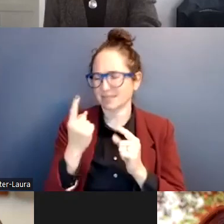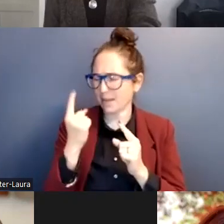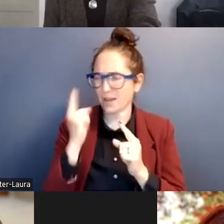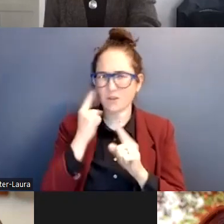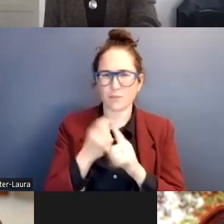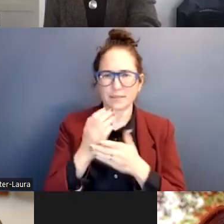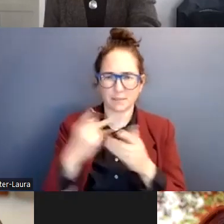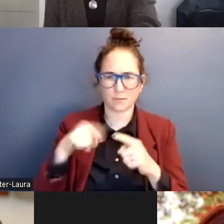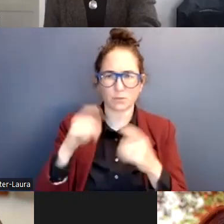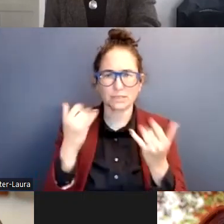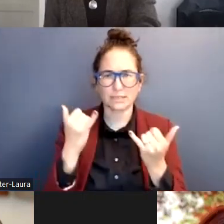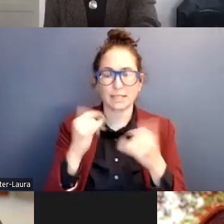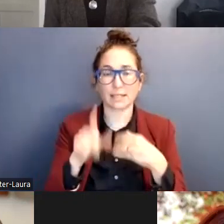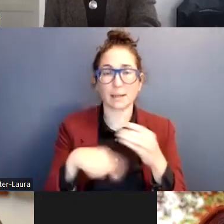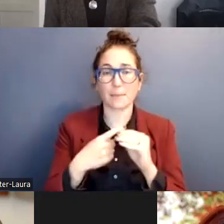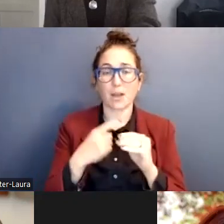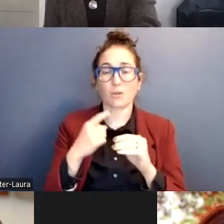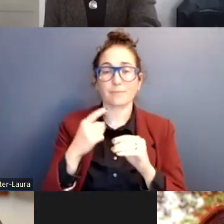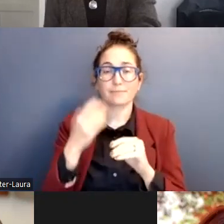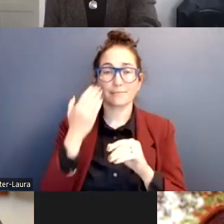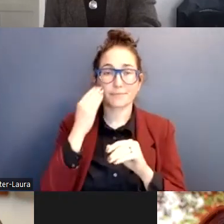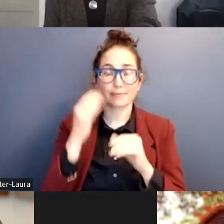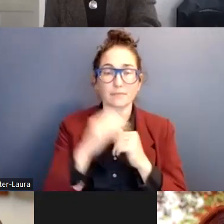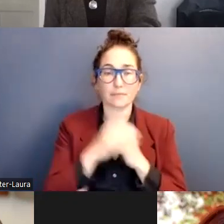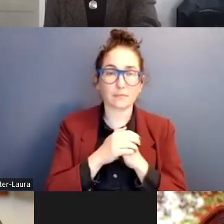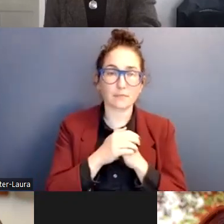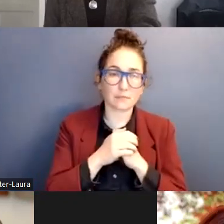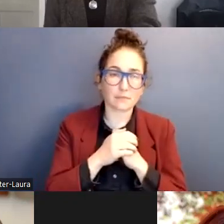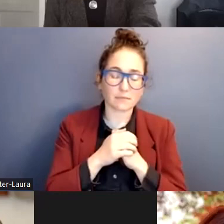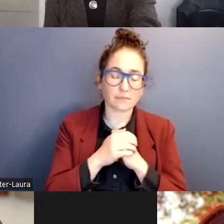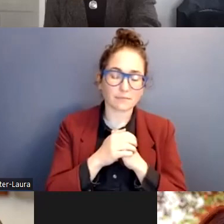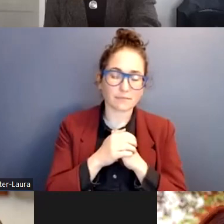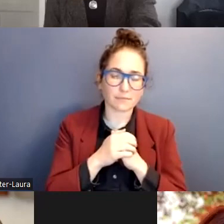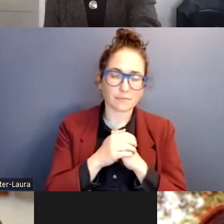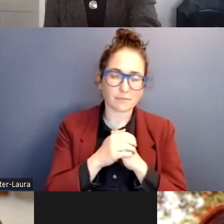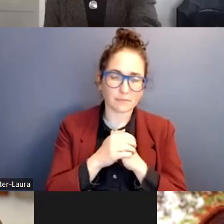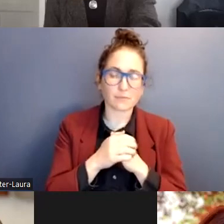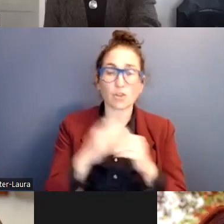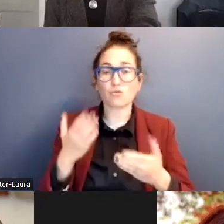along with I think something I heard from some of you today regarding the photos is to